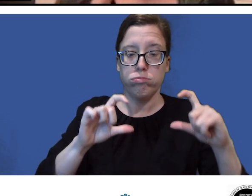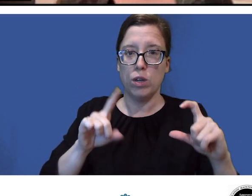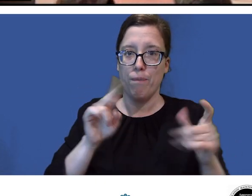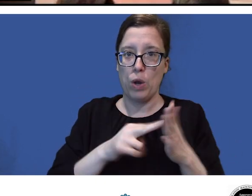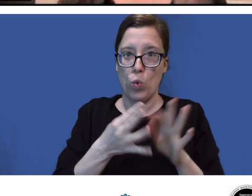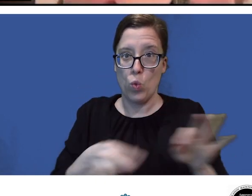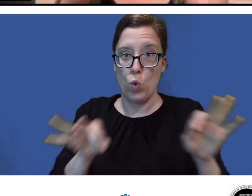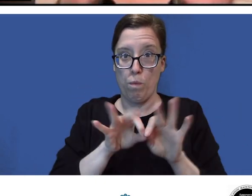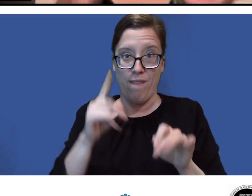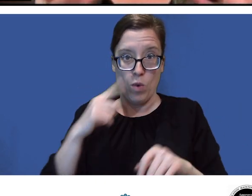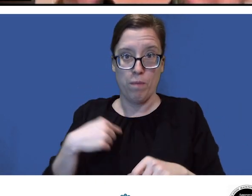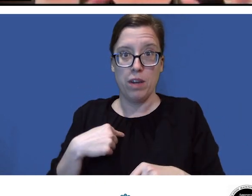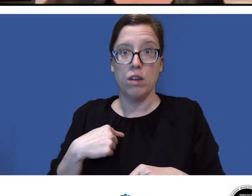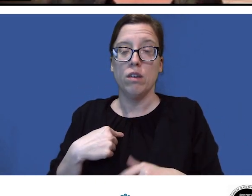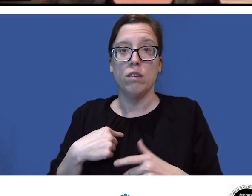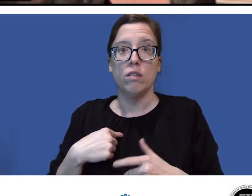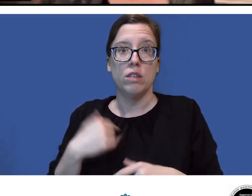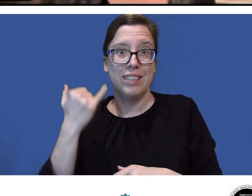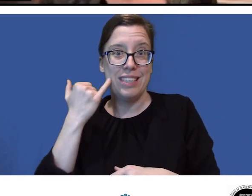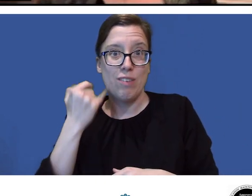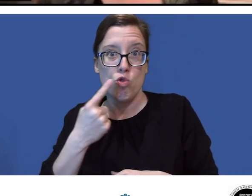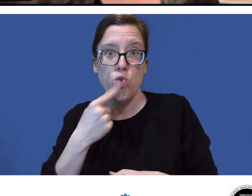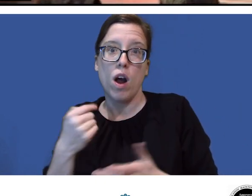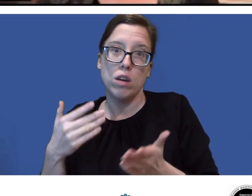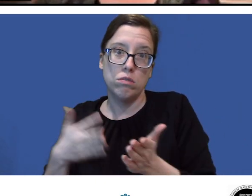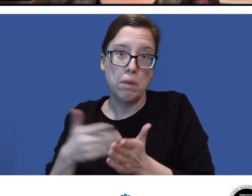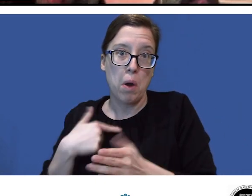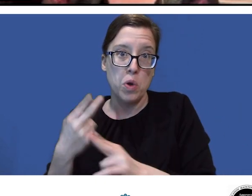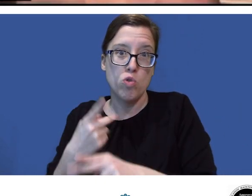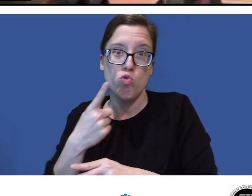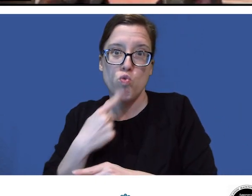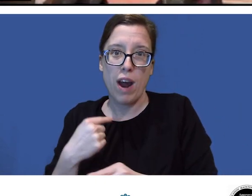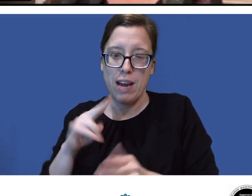slides, that means it's really important to me. So if you don't want to read all the slides,